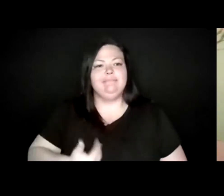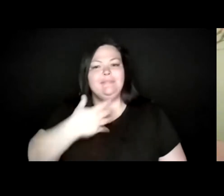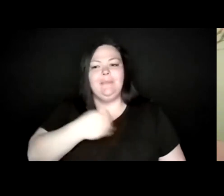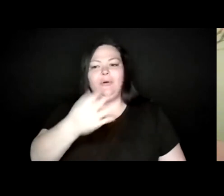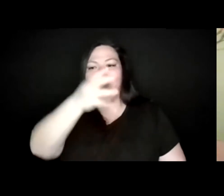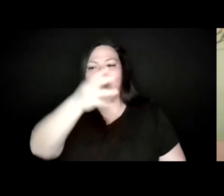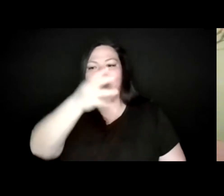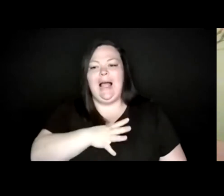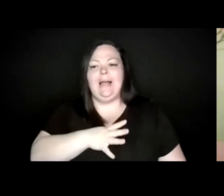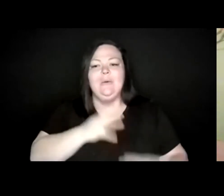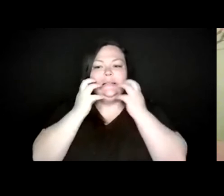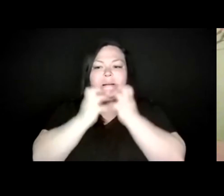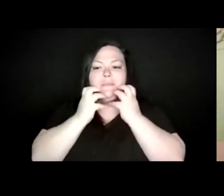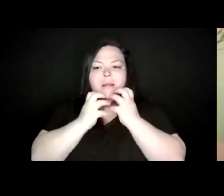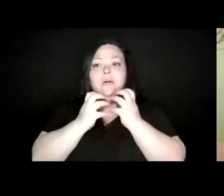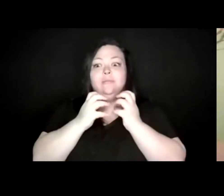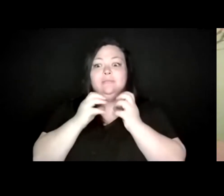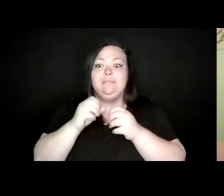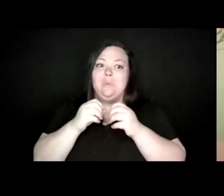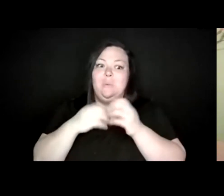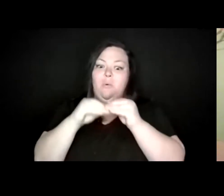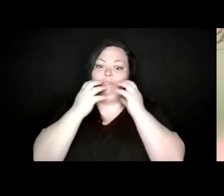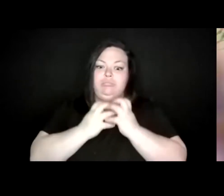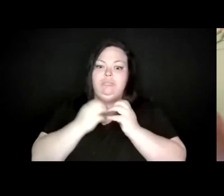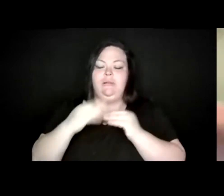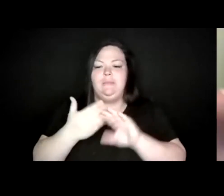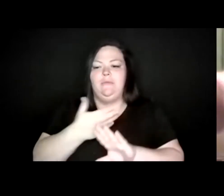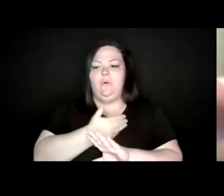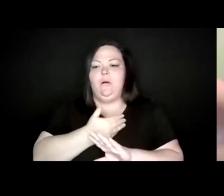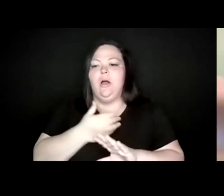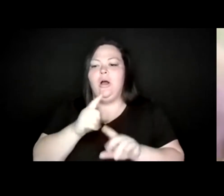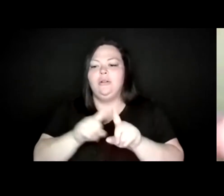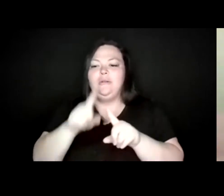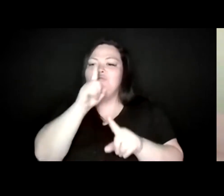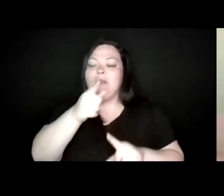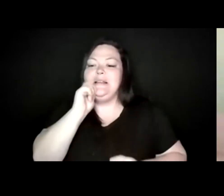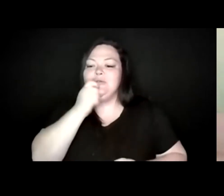than it was before the pandemic, um, oh and I'm wearing this really cool Magic the Gathering